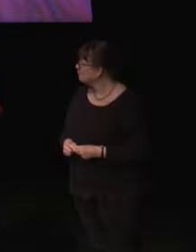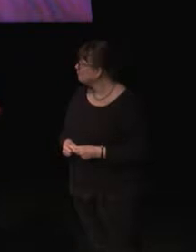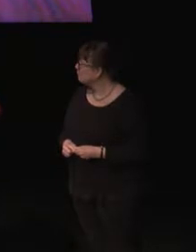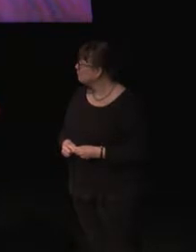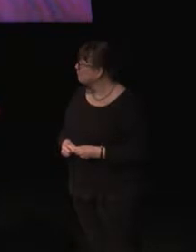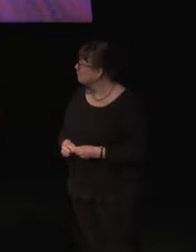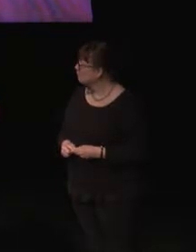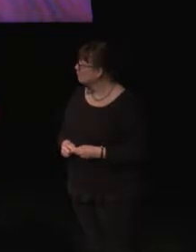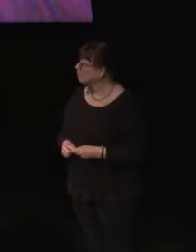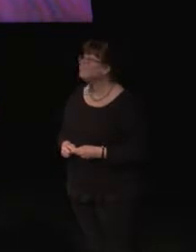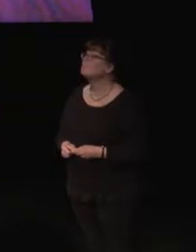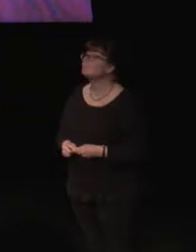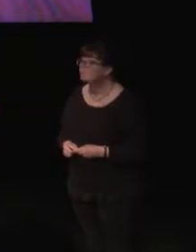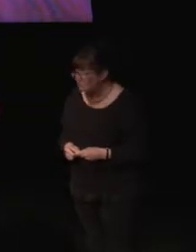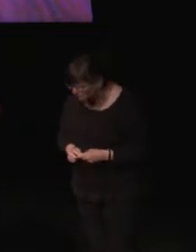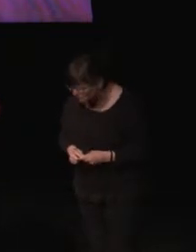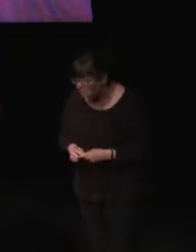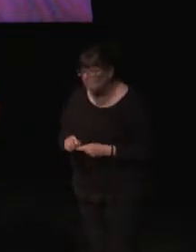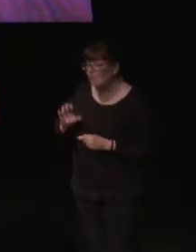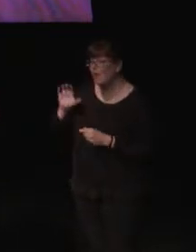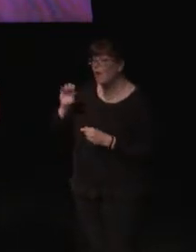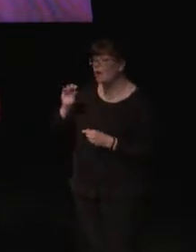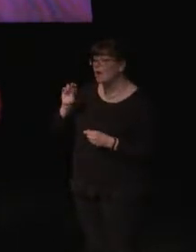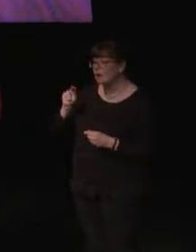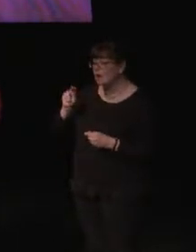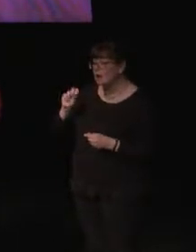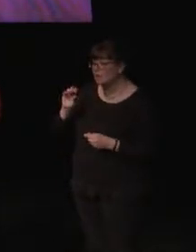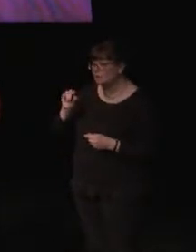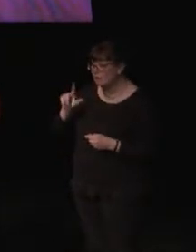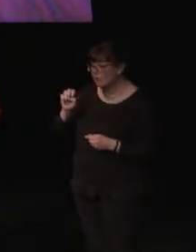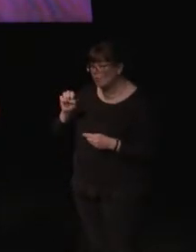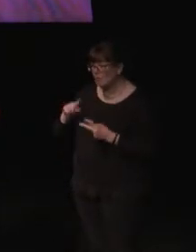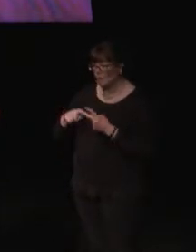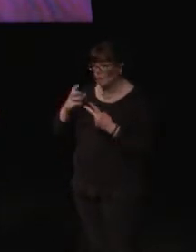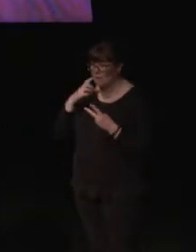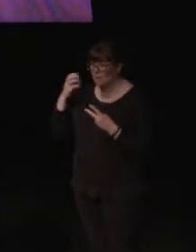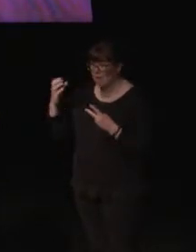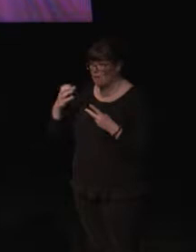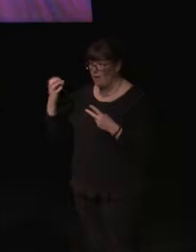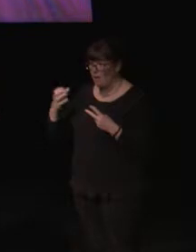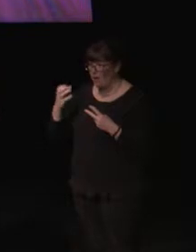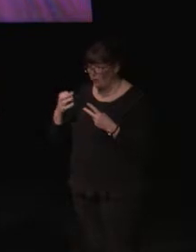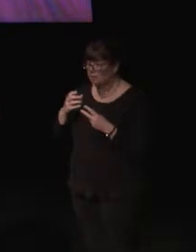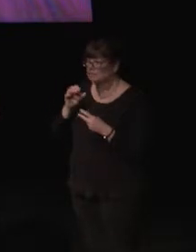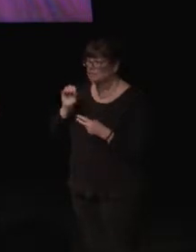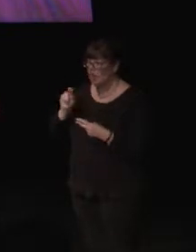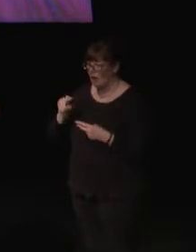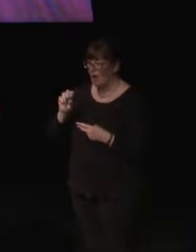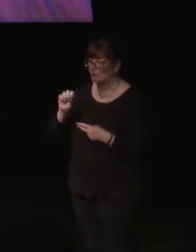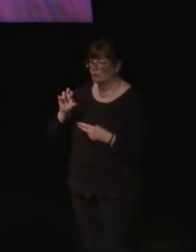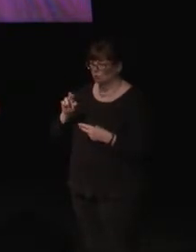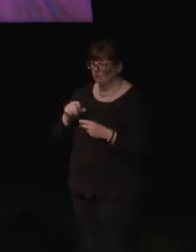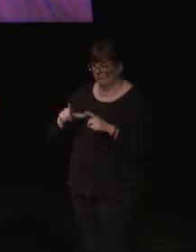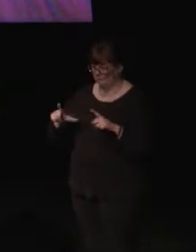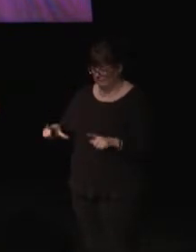A big thing that happens on console but also on mobile platforms is that there's gonna be onscreen keyboard. Be thoughtful about that,